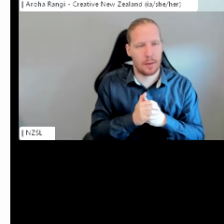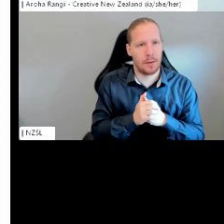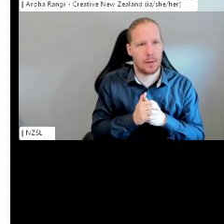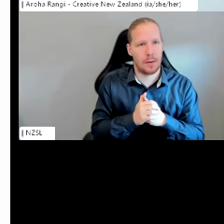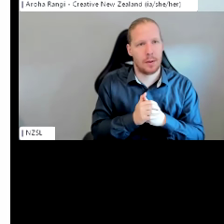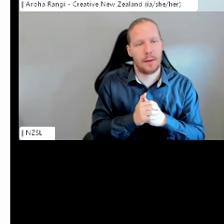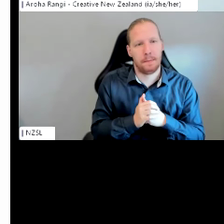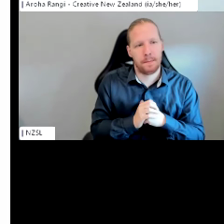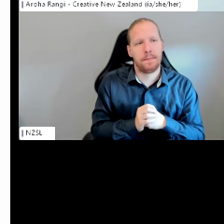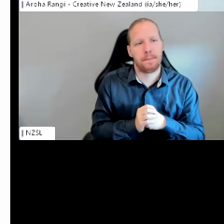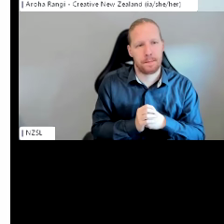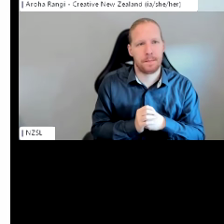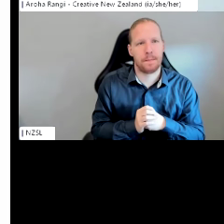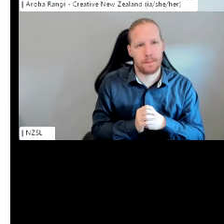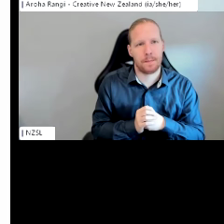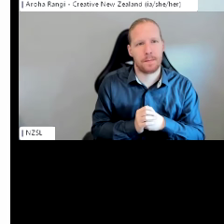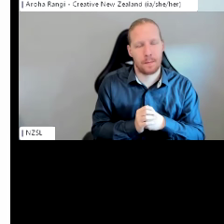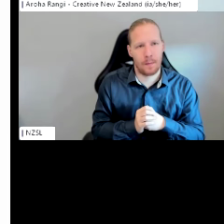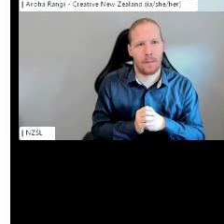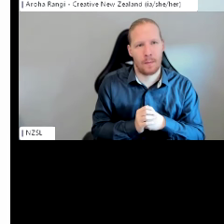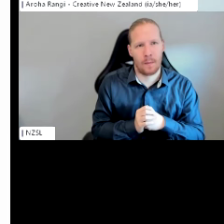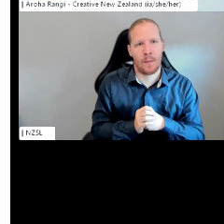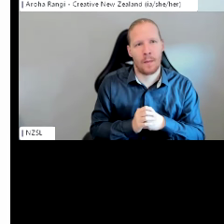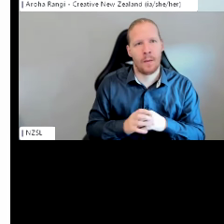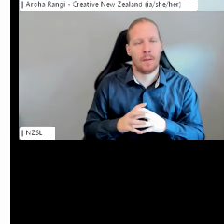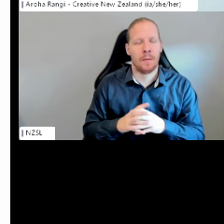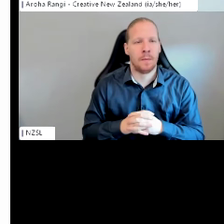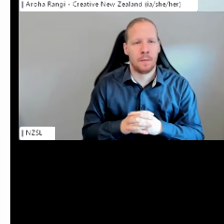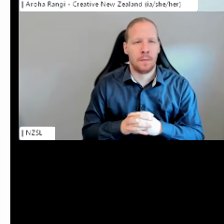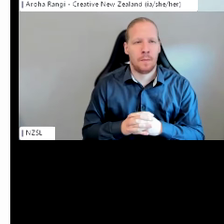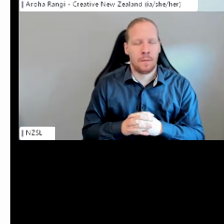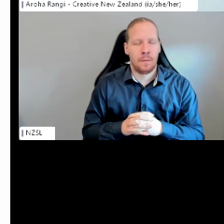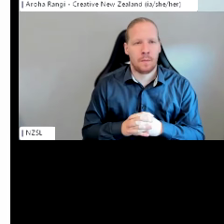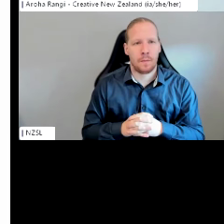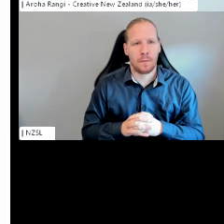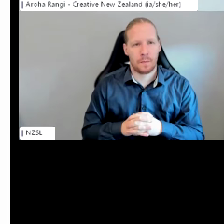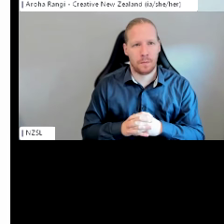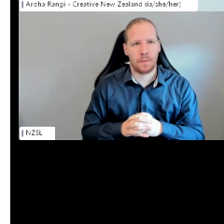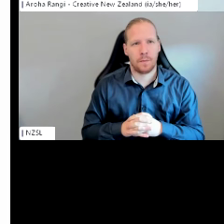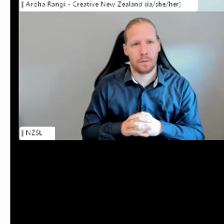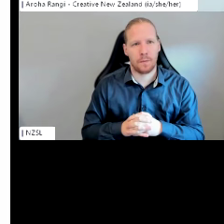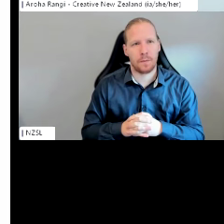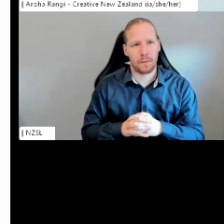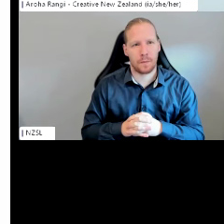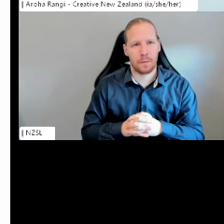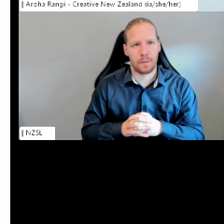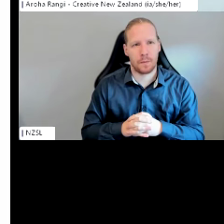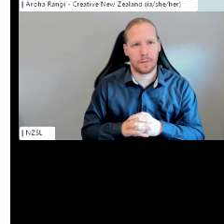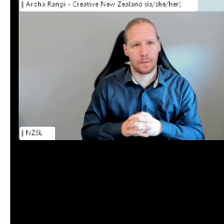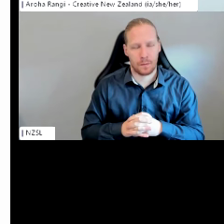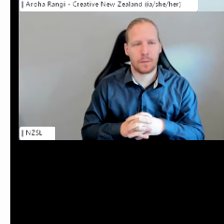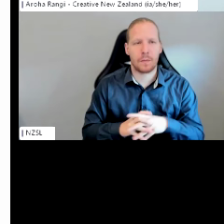also this idea that you know um it's your core attenders people who come all the time season